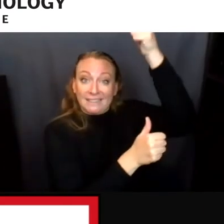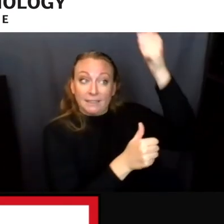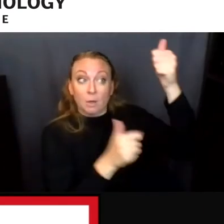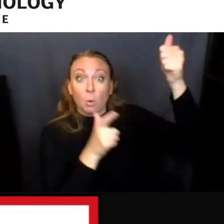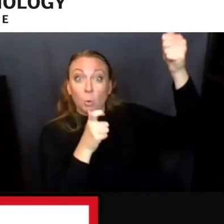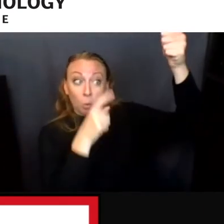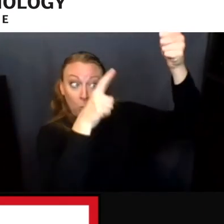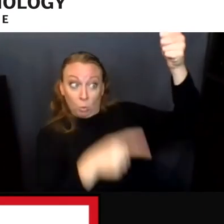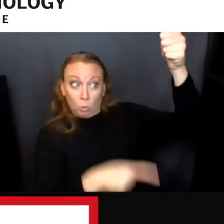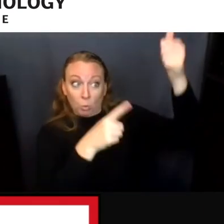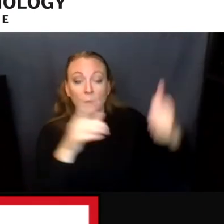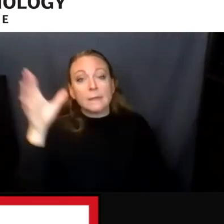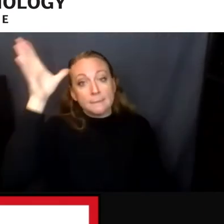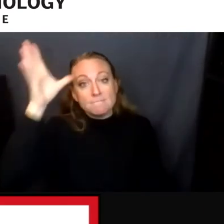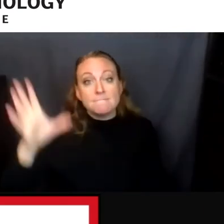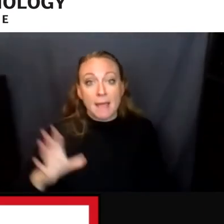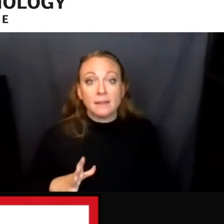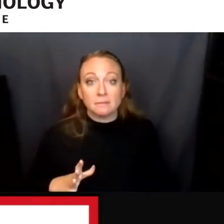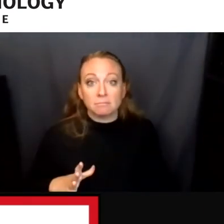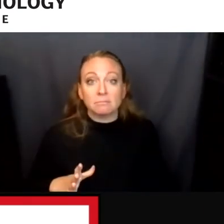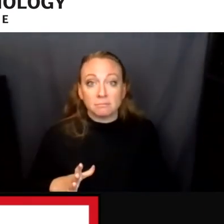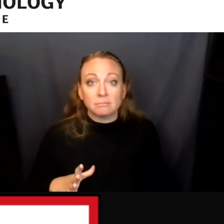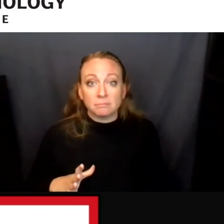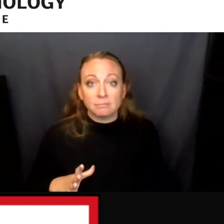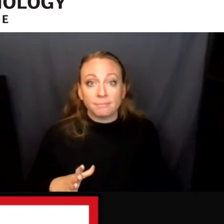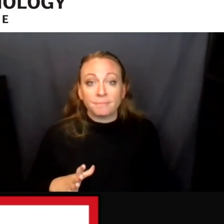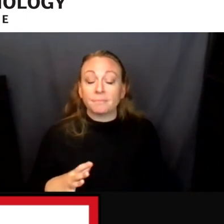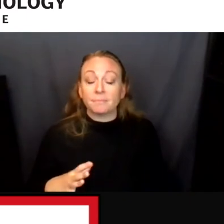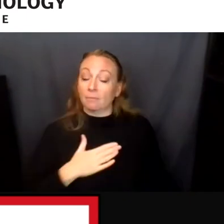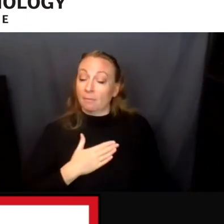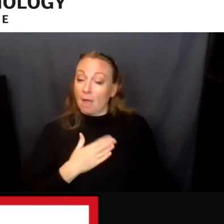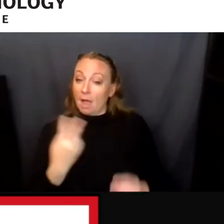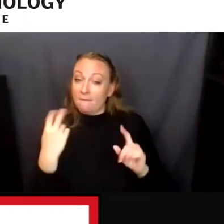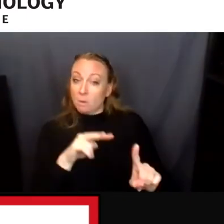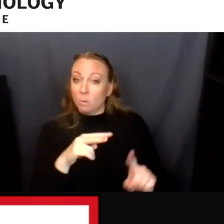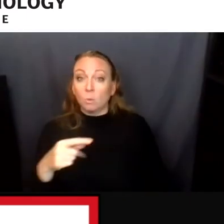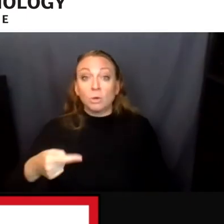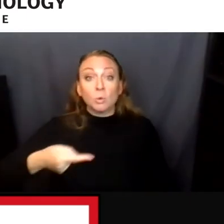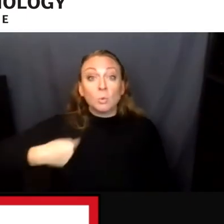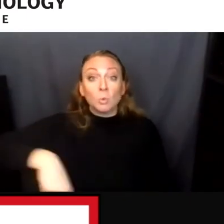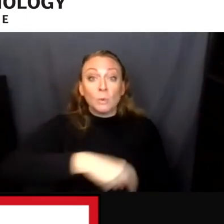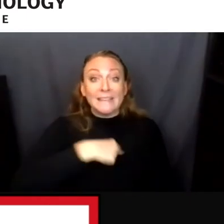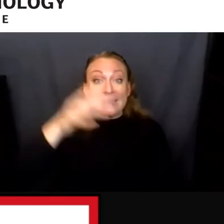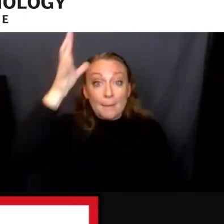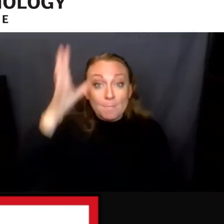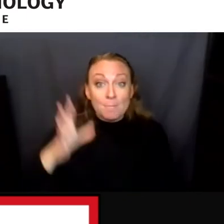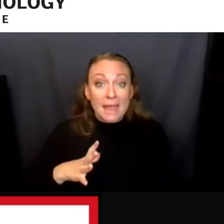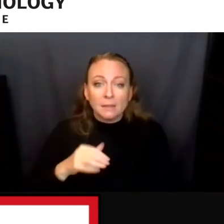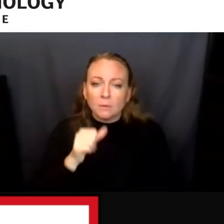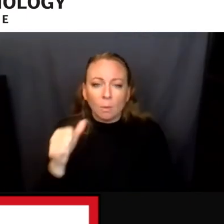And I take the view that, we as men don't have the answers to everything.